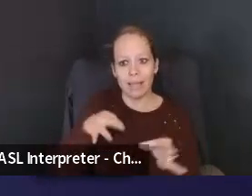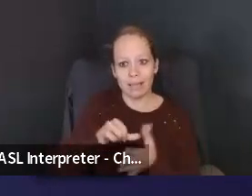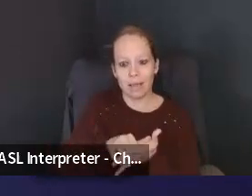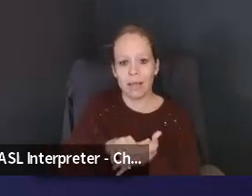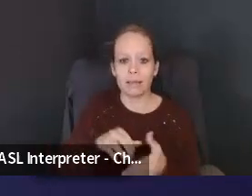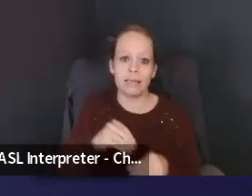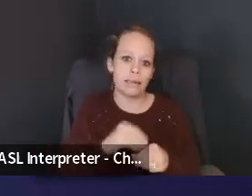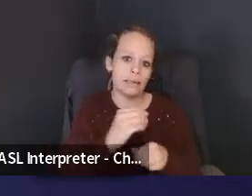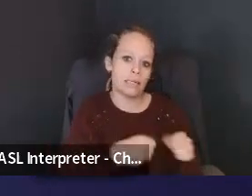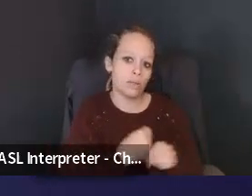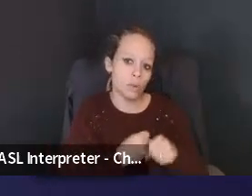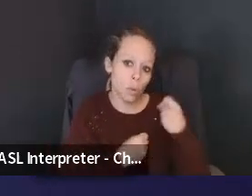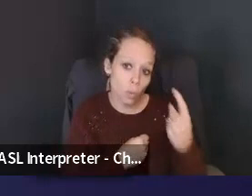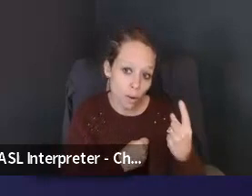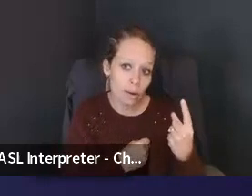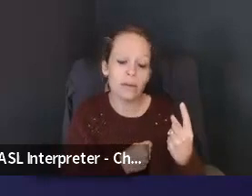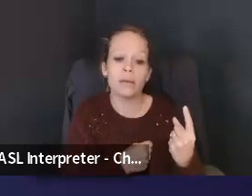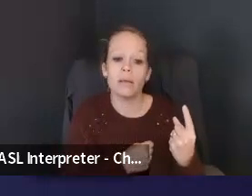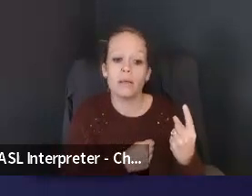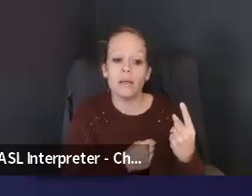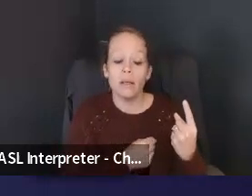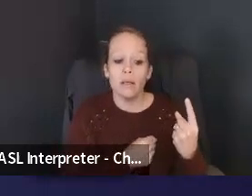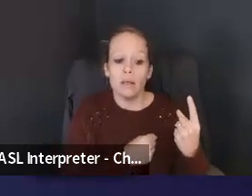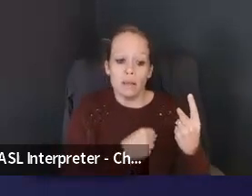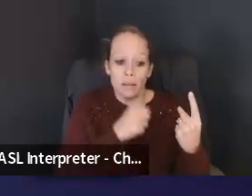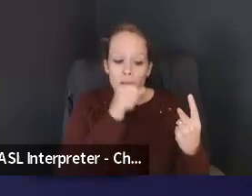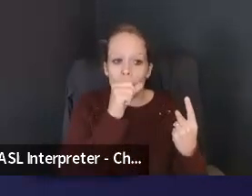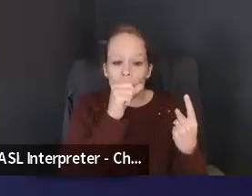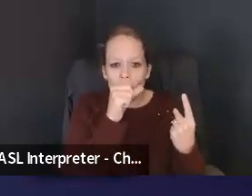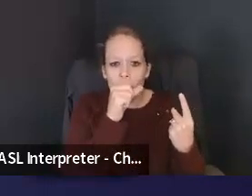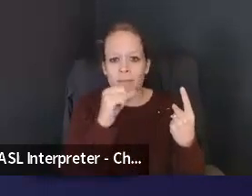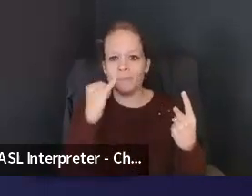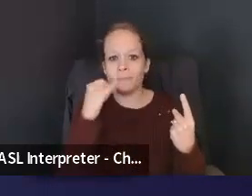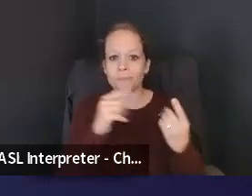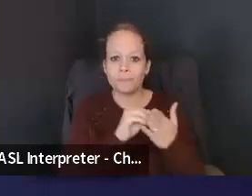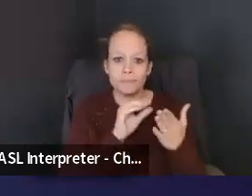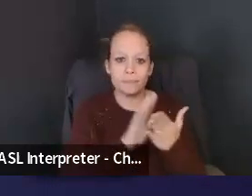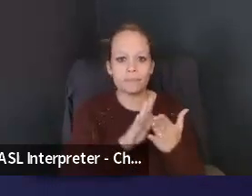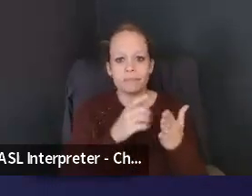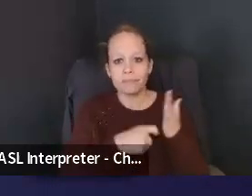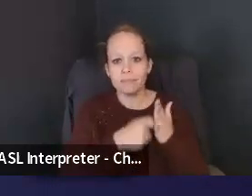for example, if you're putting in a cost and you figure the conference is $1,200 to attend. You